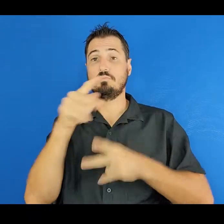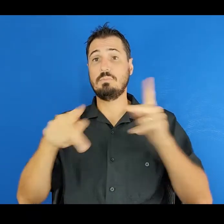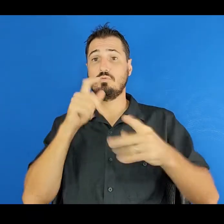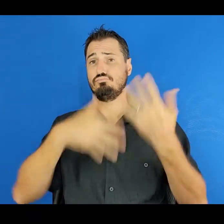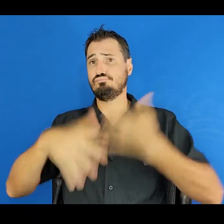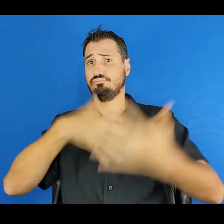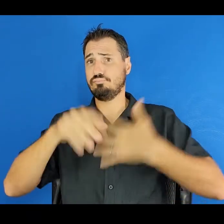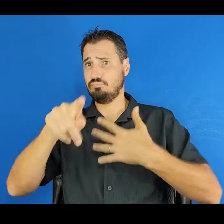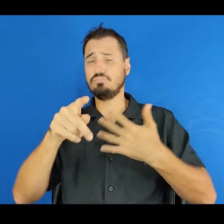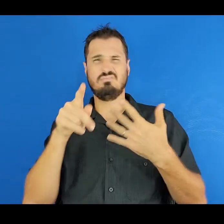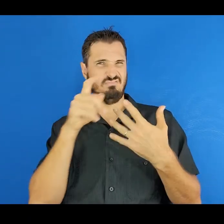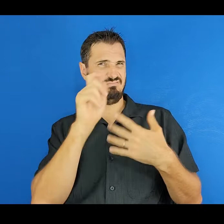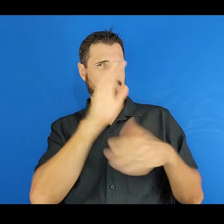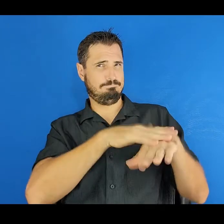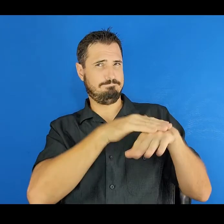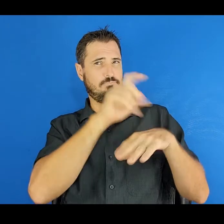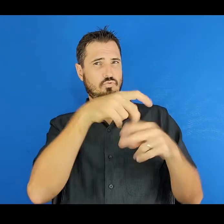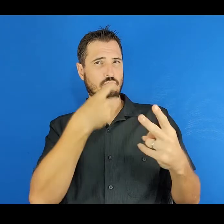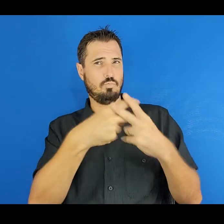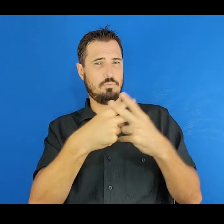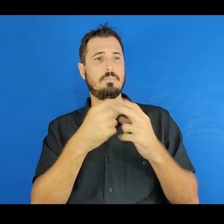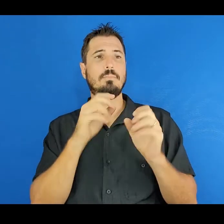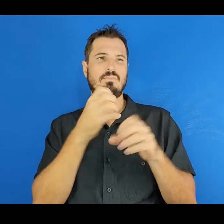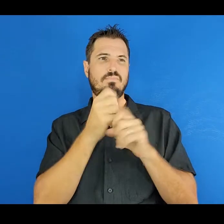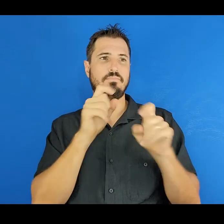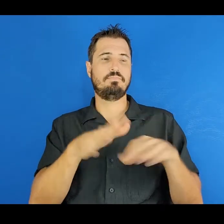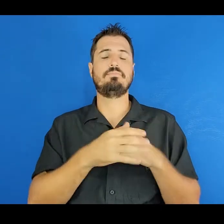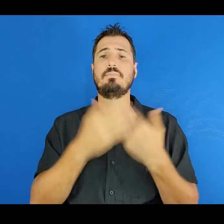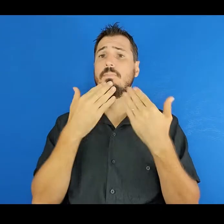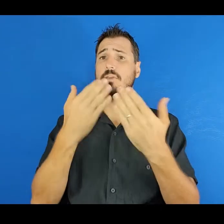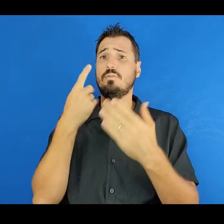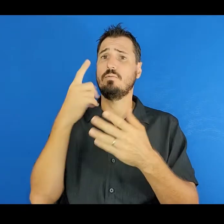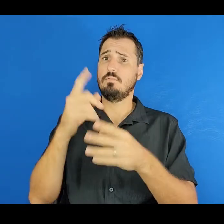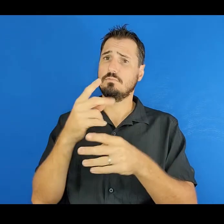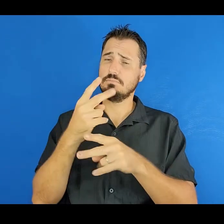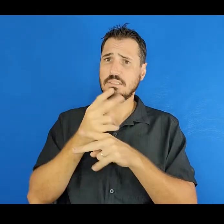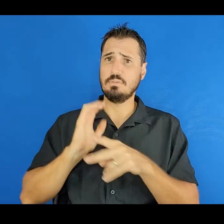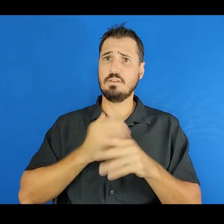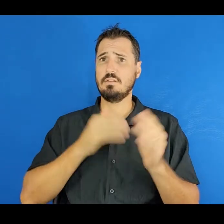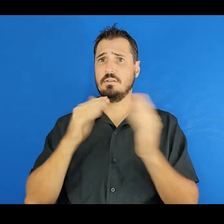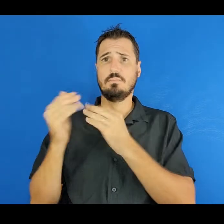Mahalo everyone for doing your part to keep this community safe Mahalo Lauren